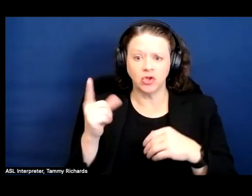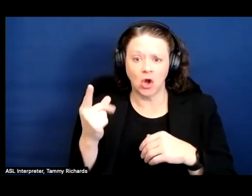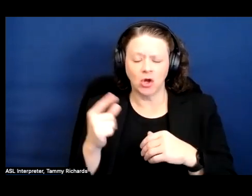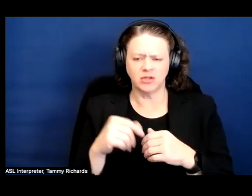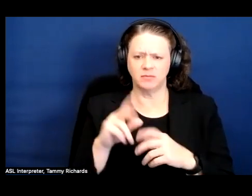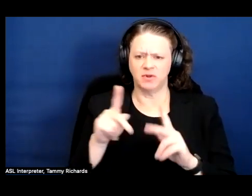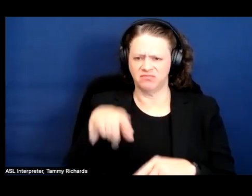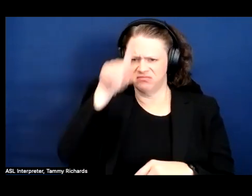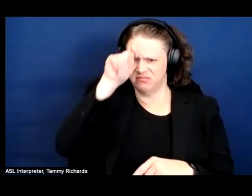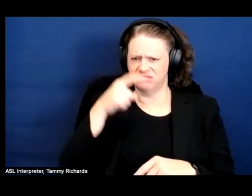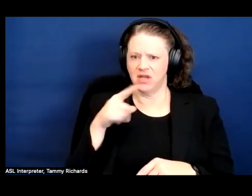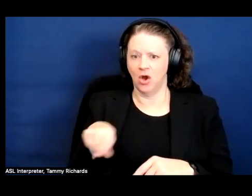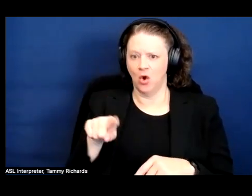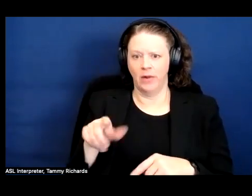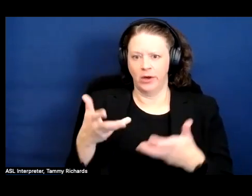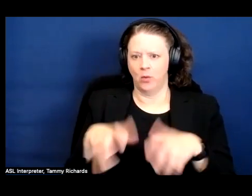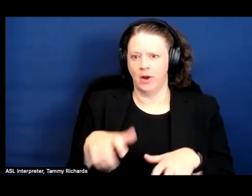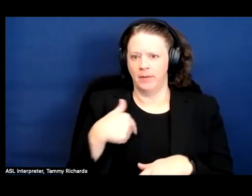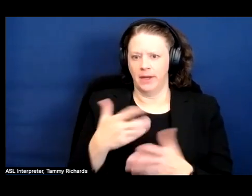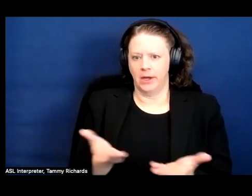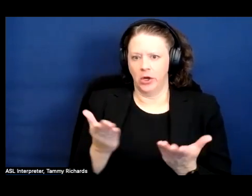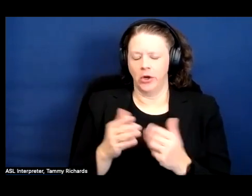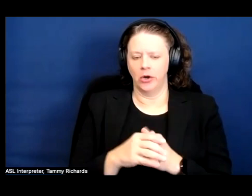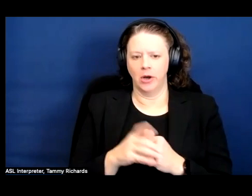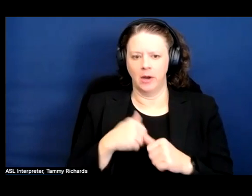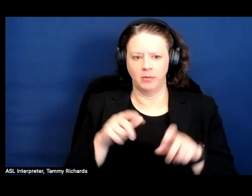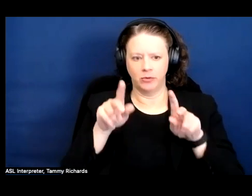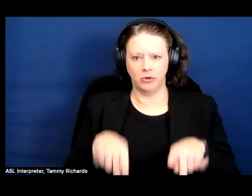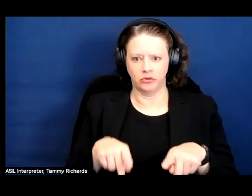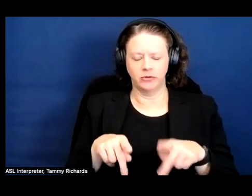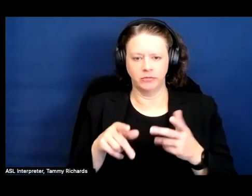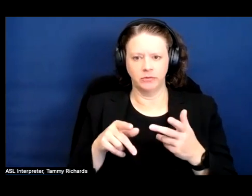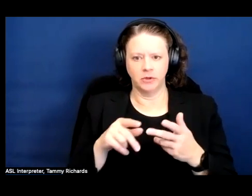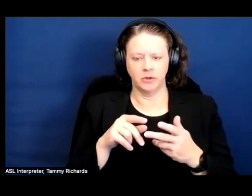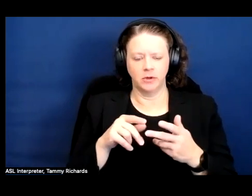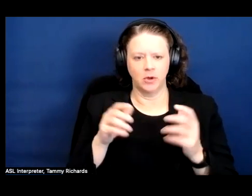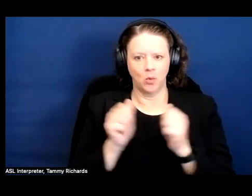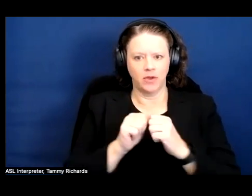whether there's an undue burden or fundamental alteration on the housing provider, the cumulative impact of having